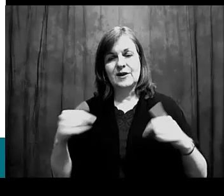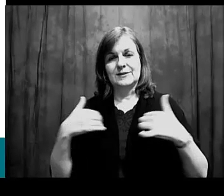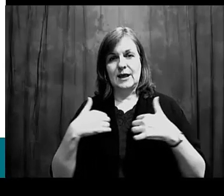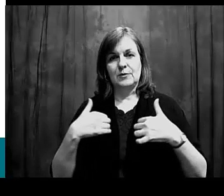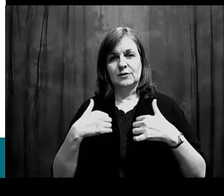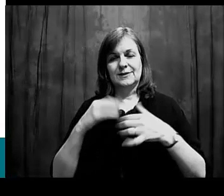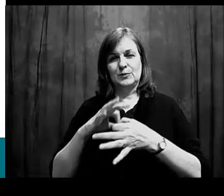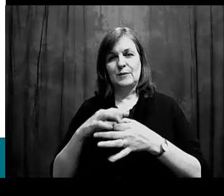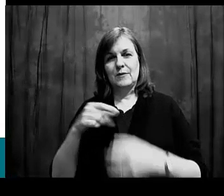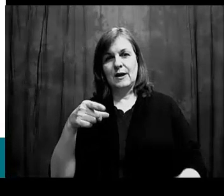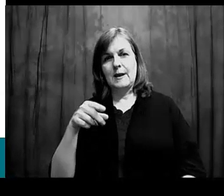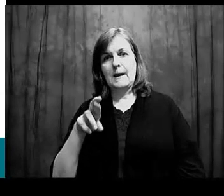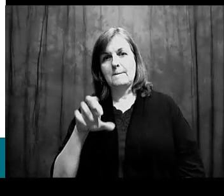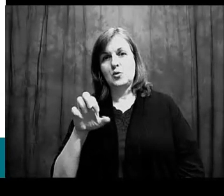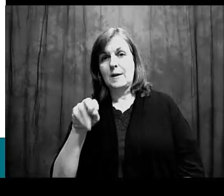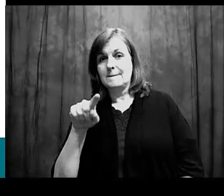as far as the primates go